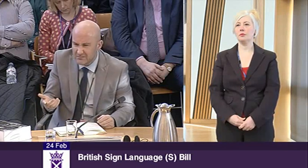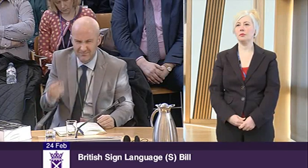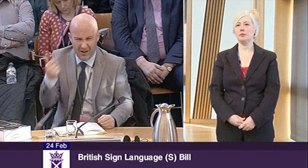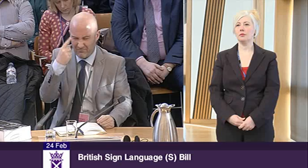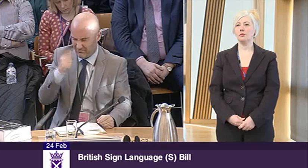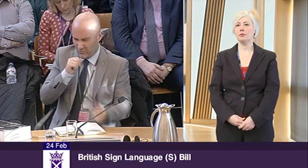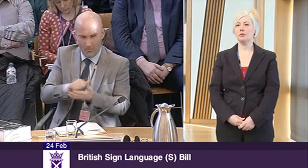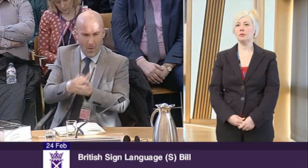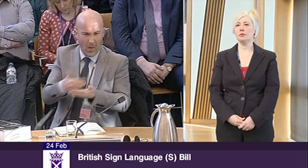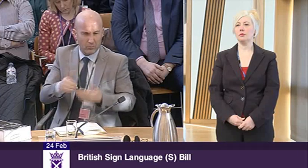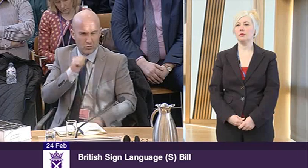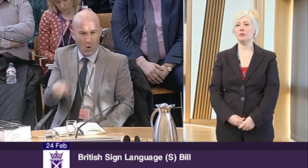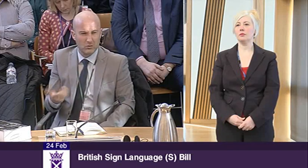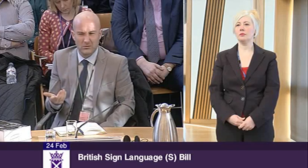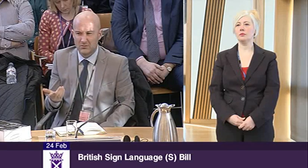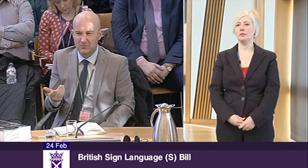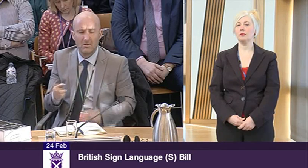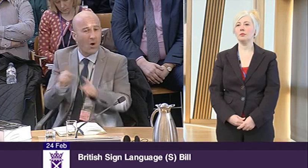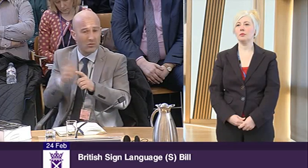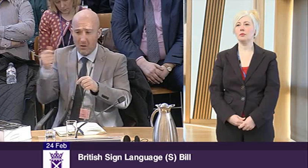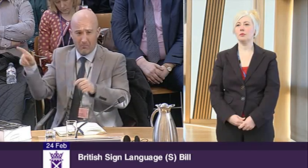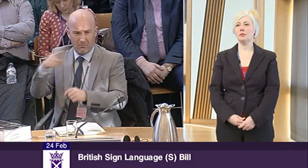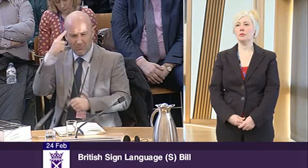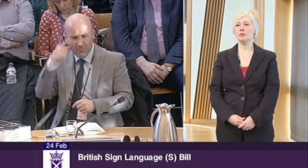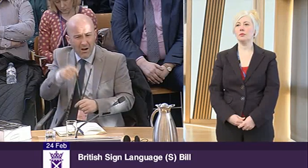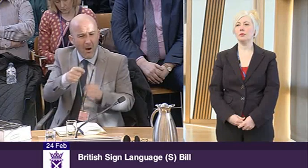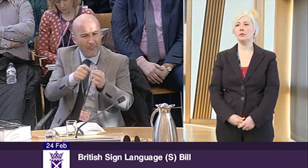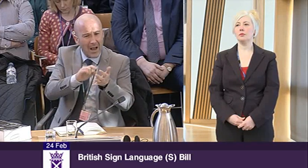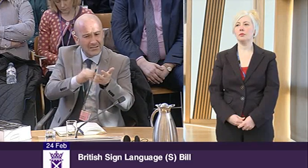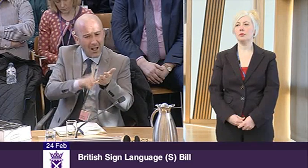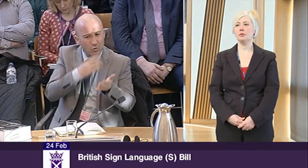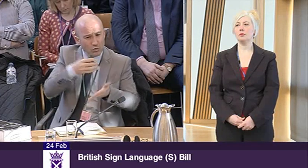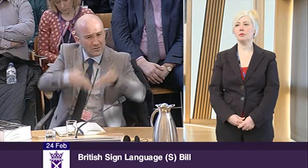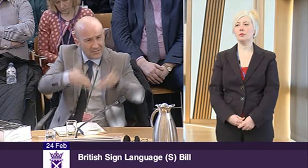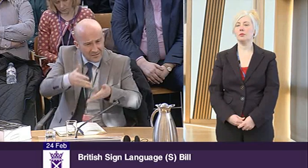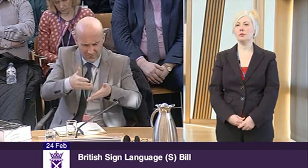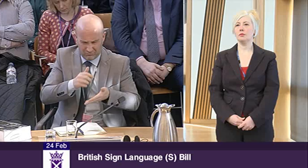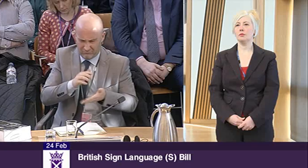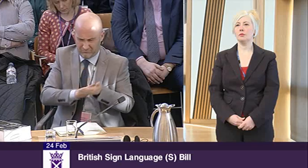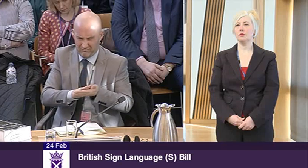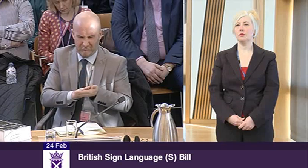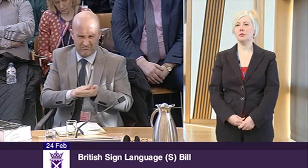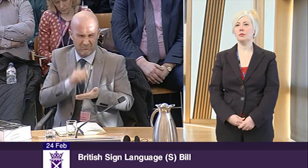because people do not understand what it is all about. They might not think of it as a